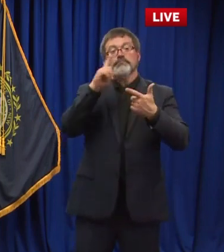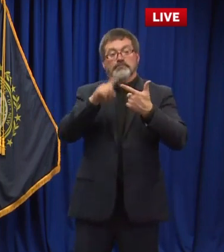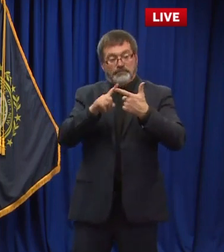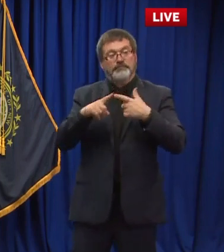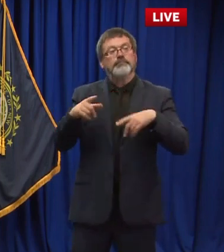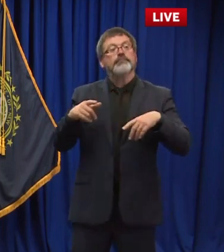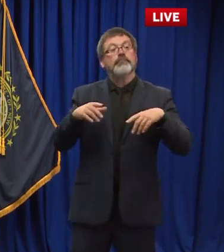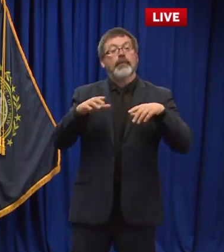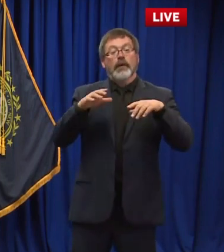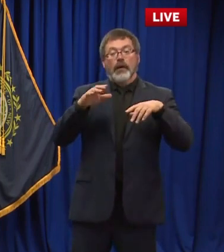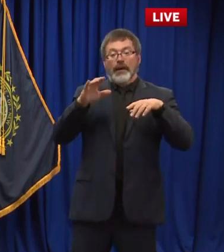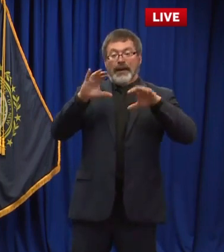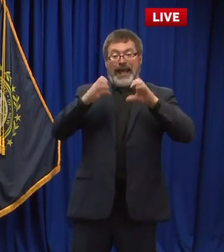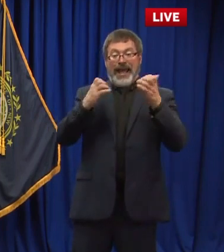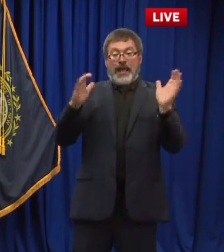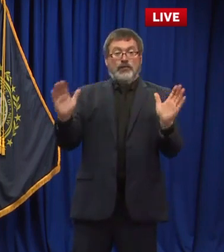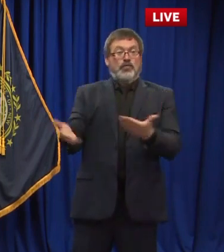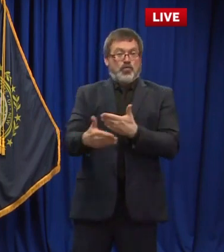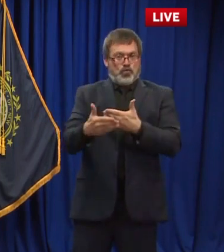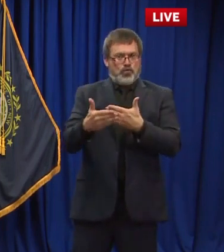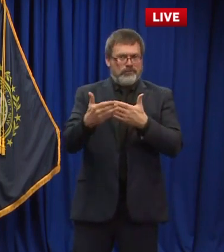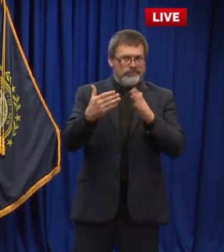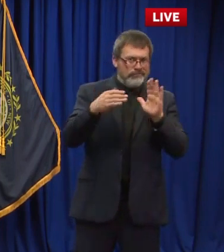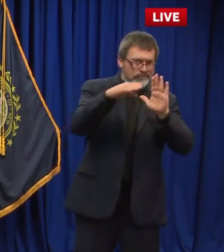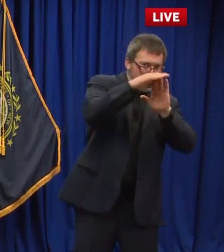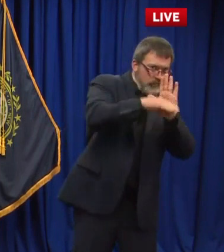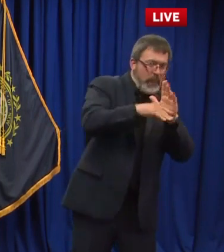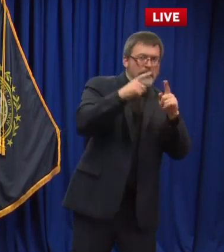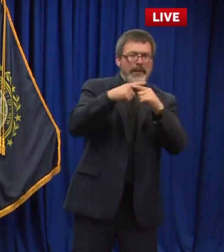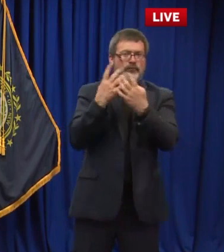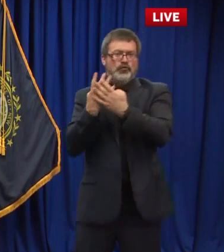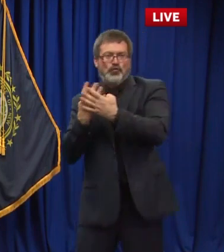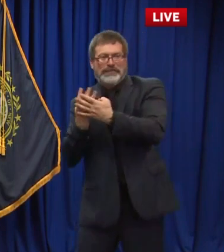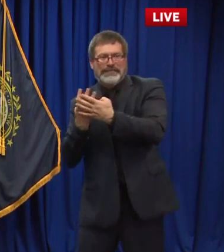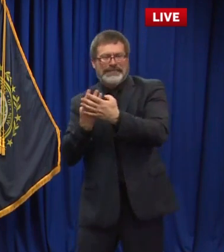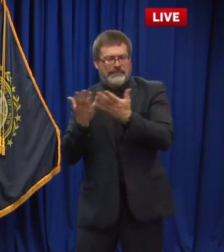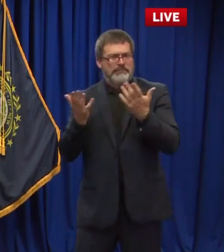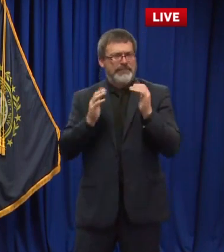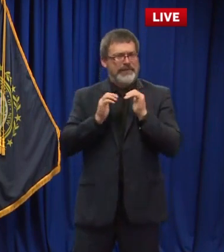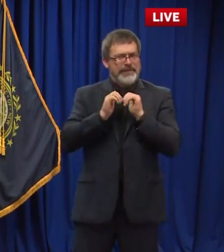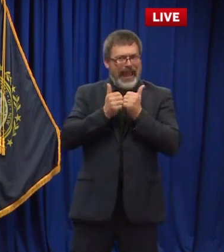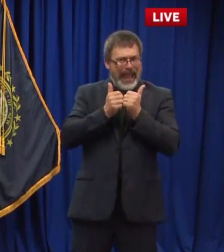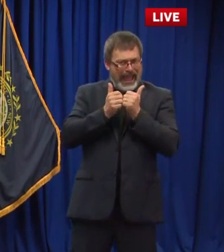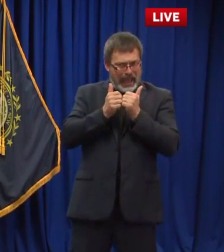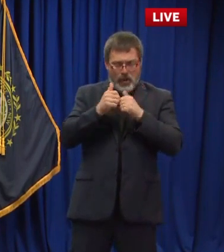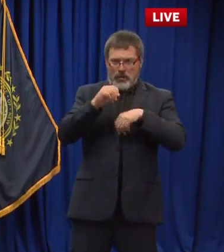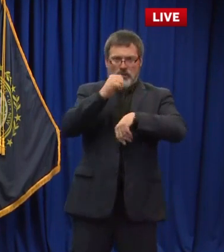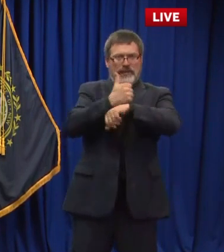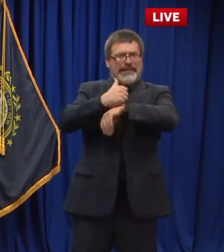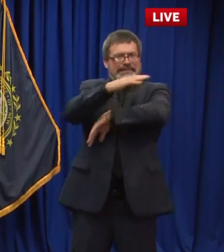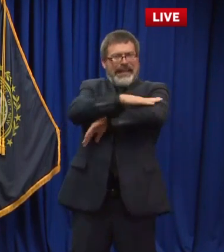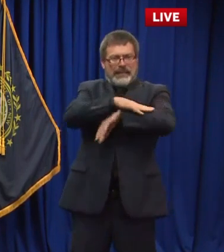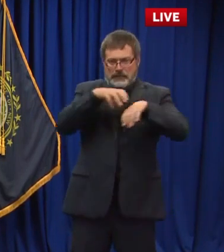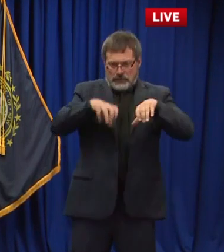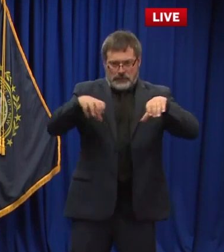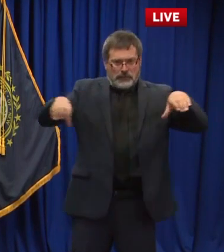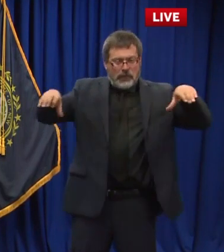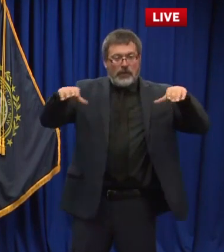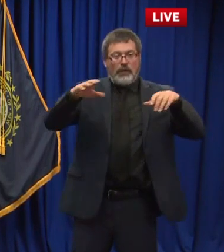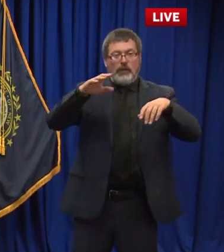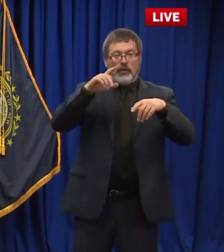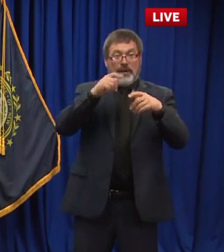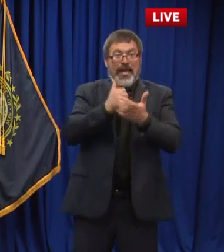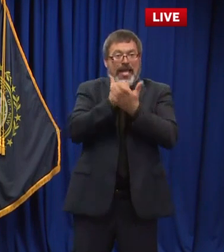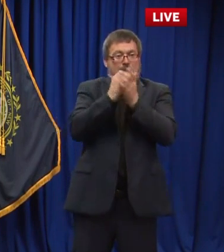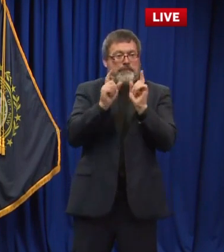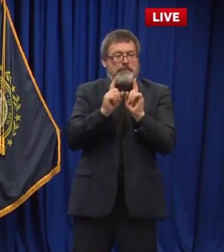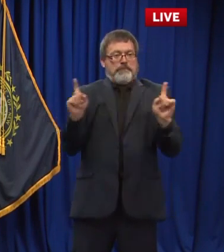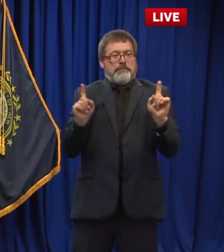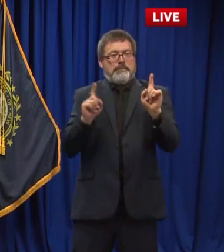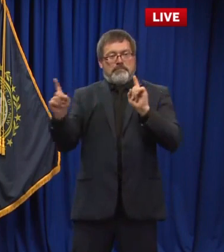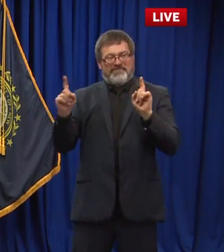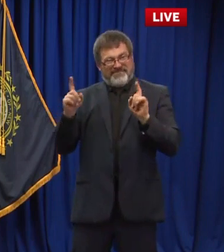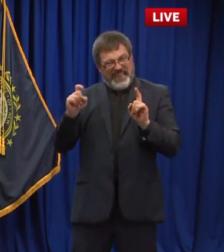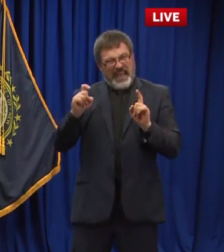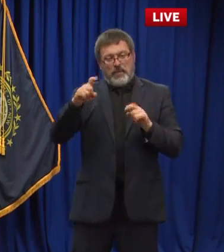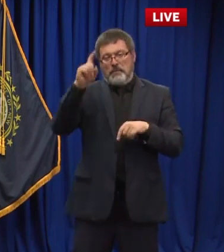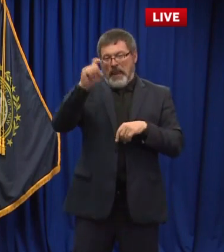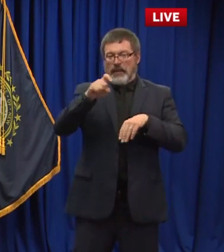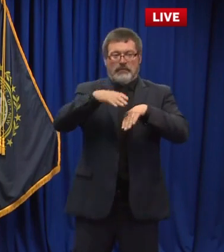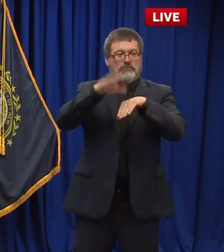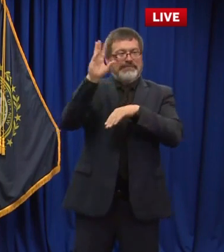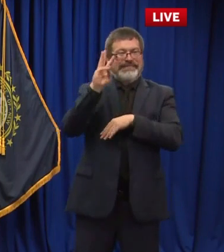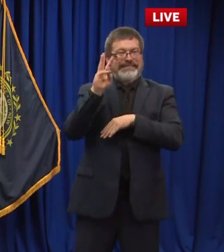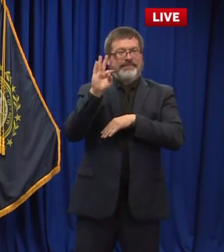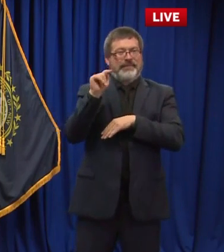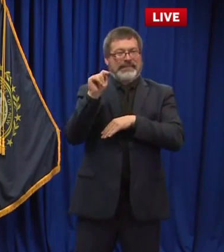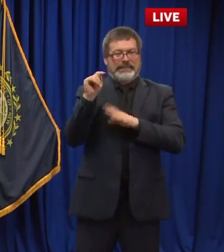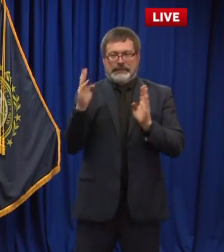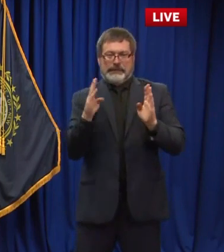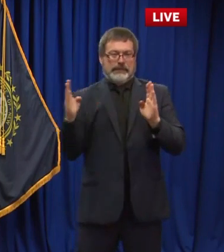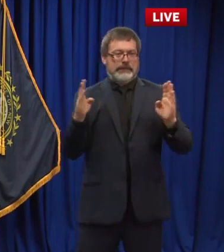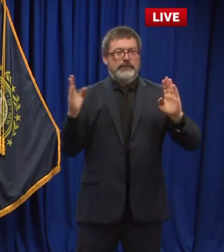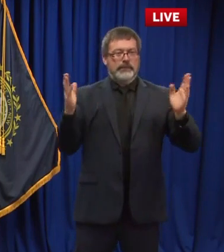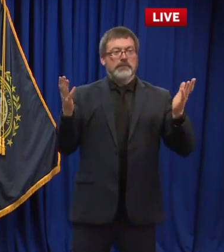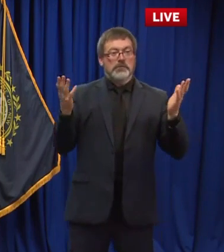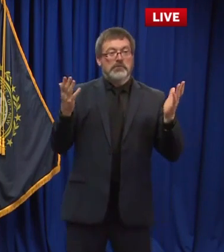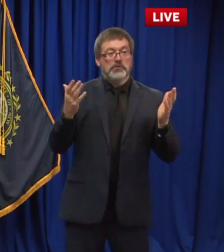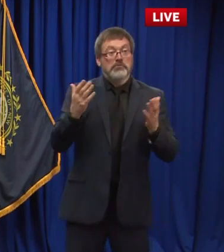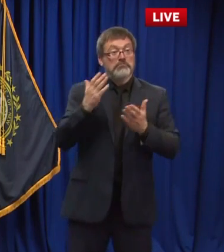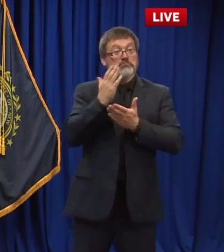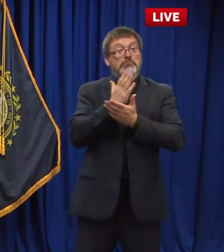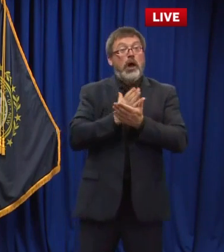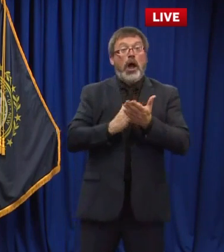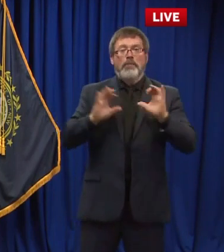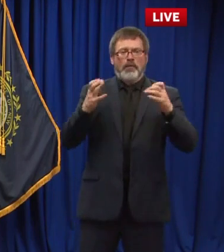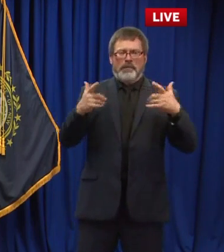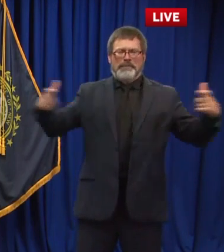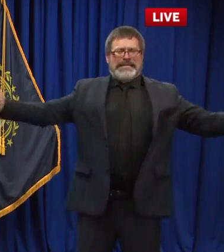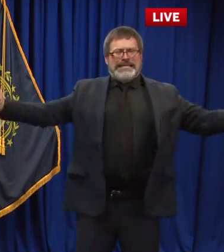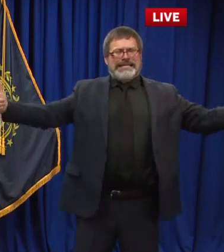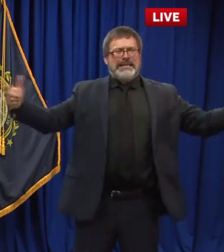CLASSROOMS AND PROVIDE OPPORTUNITIES FOR THESE KIDS WE HAVE A LOT OF CLASSROOM GUIDANCE , HOW TO SPACE OUT THE DESK AND MAKE SURE YOU ARE MAINTAINING SOCIAL DISTANCE.